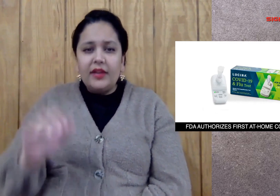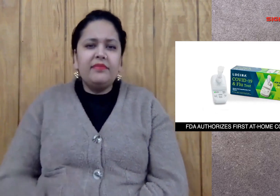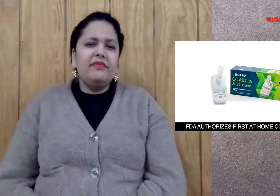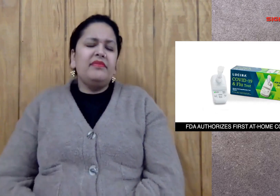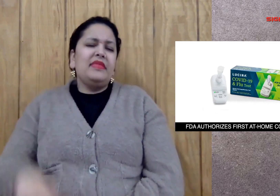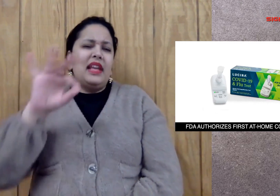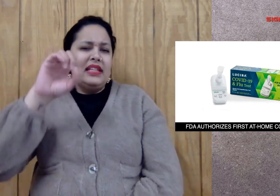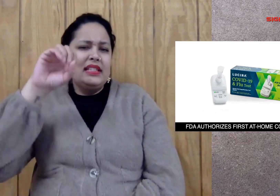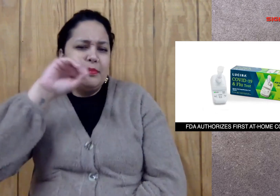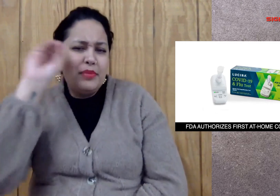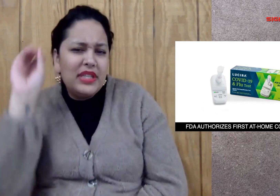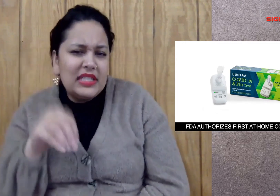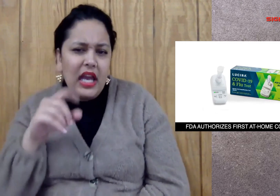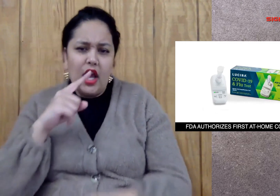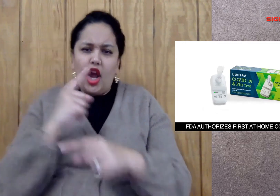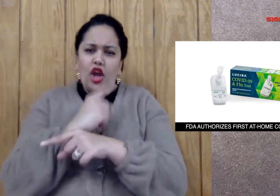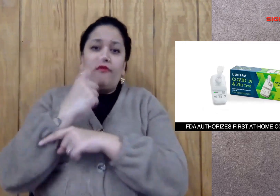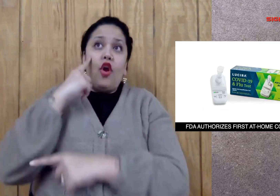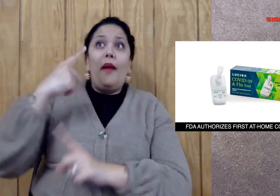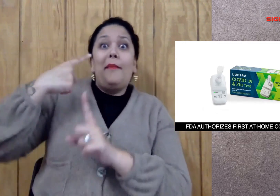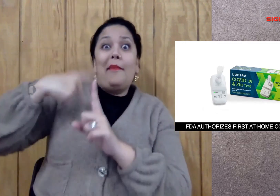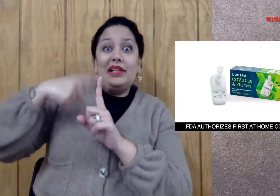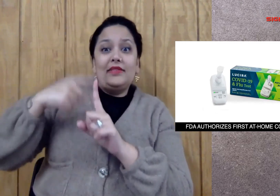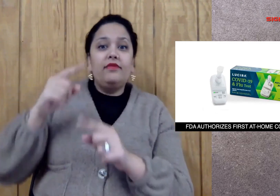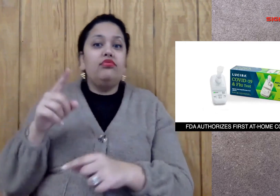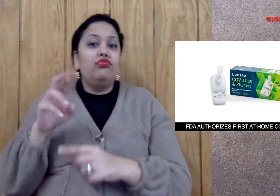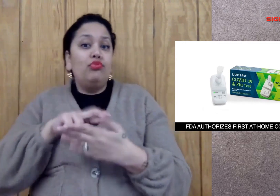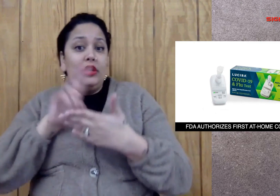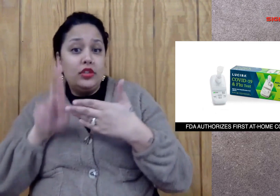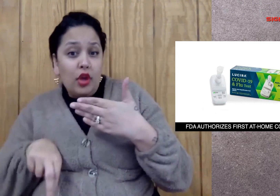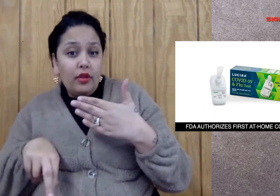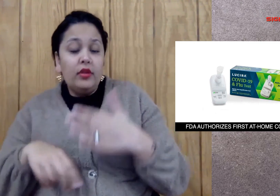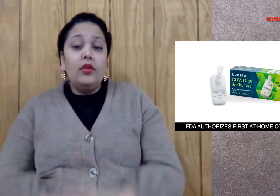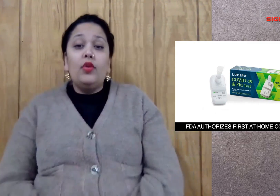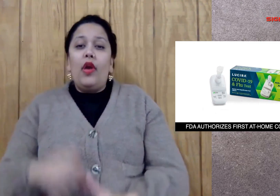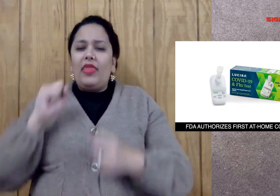A and 90% accurate for a positive result.